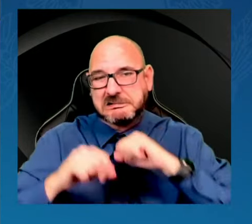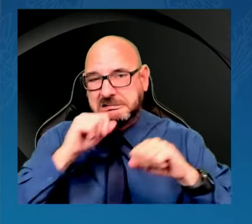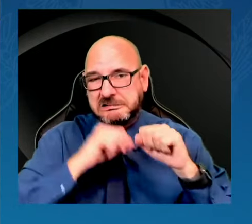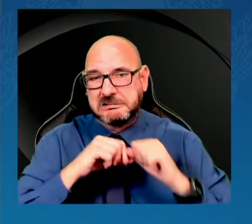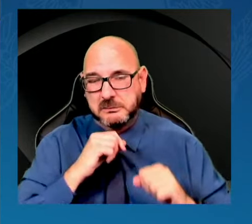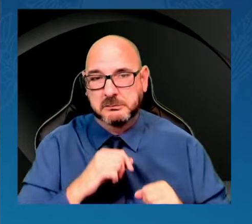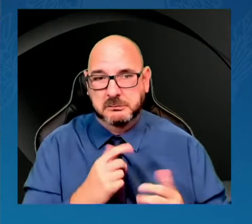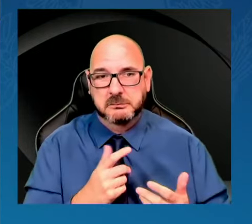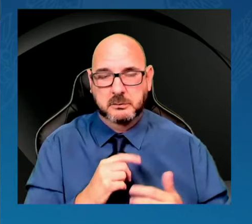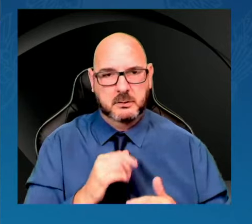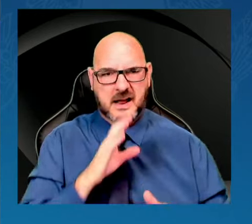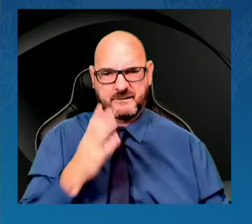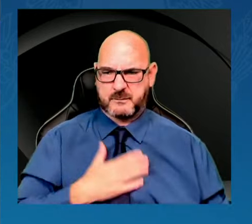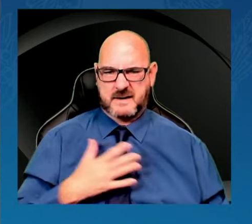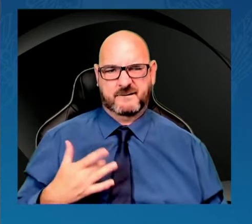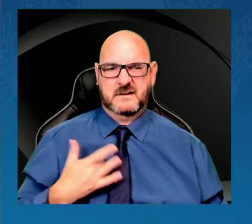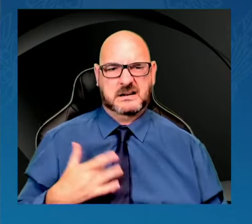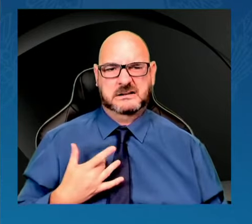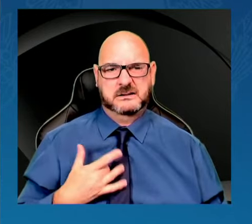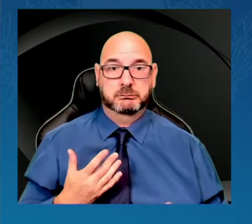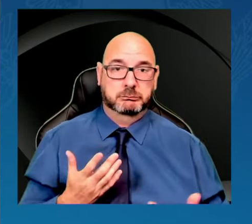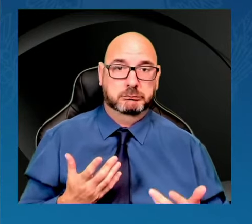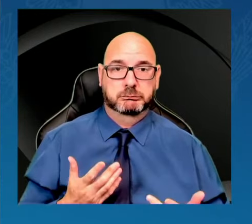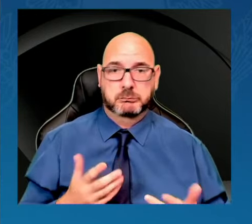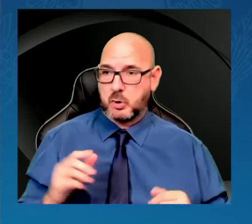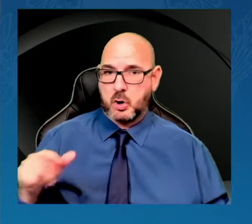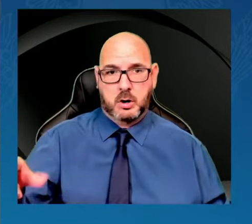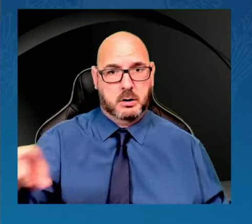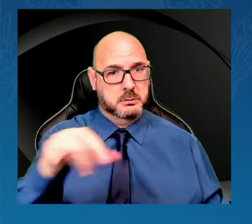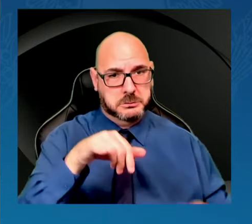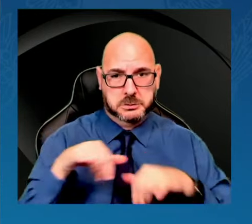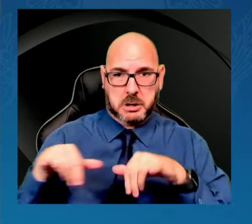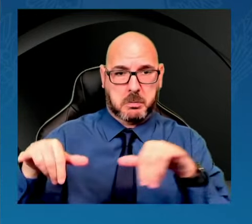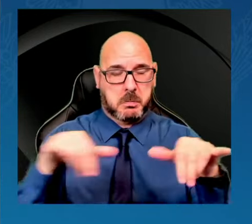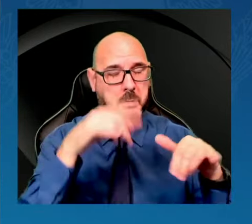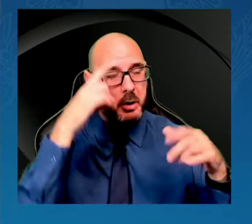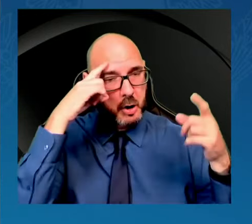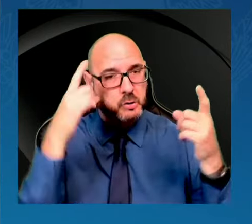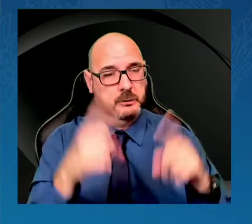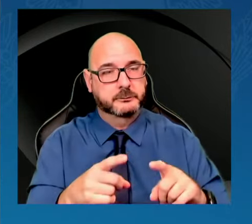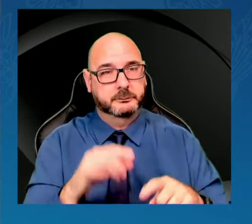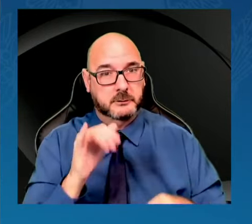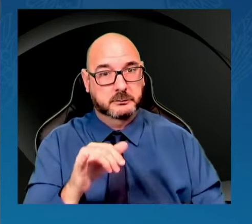But you have so much on your plate,